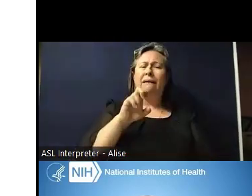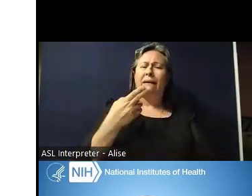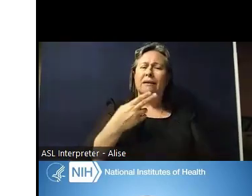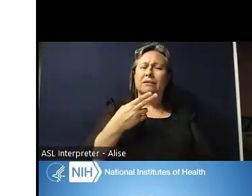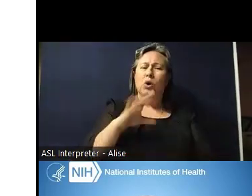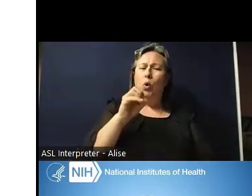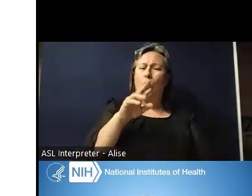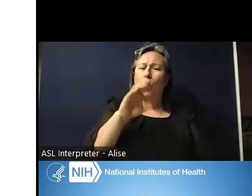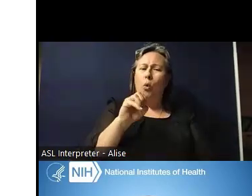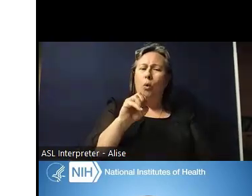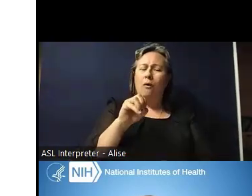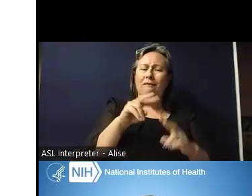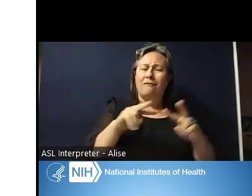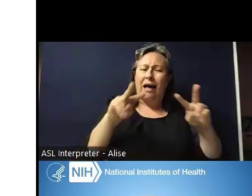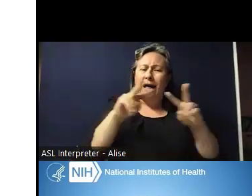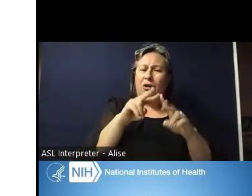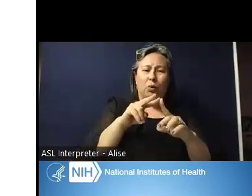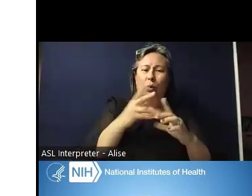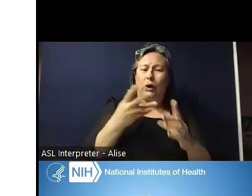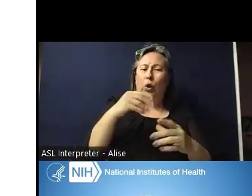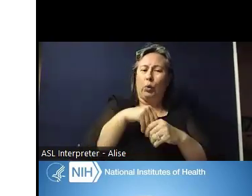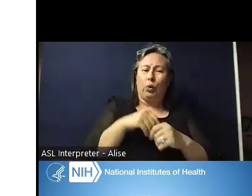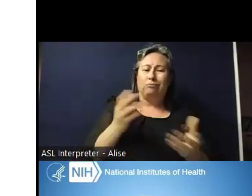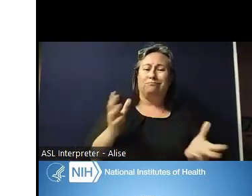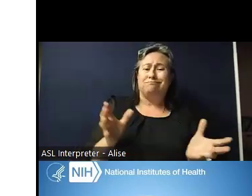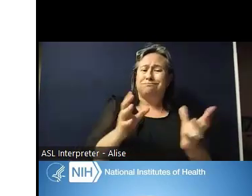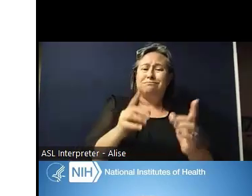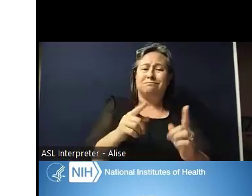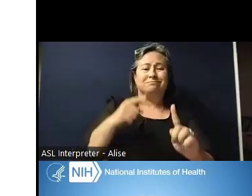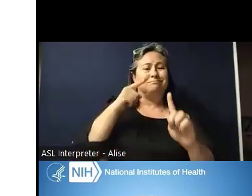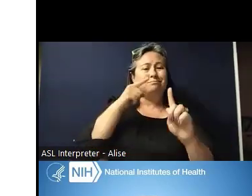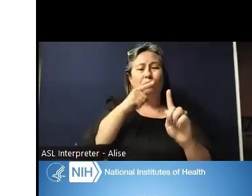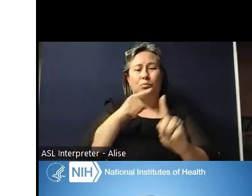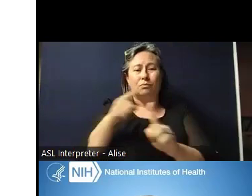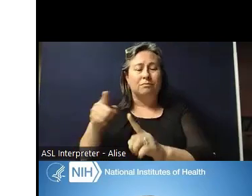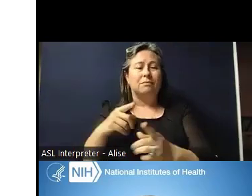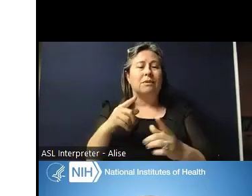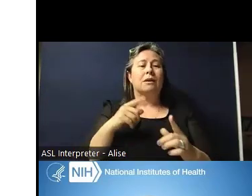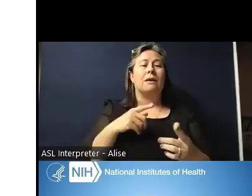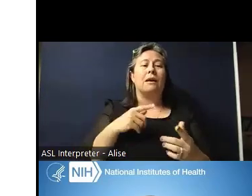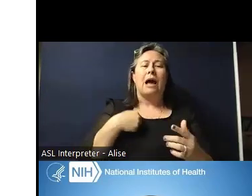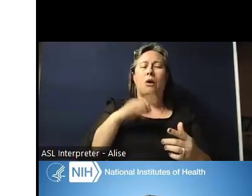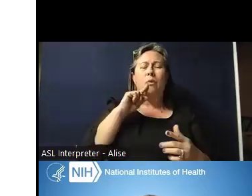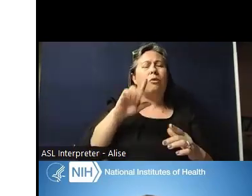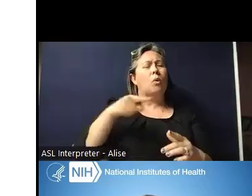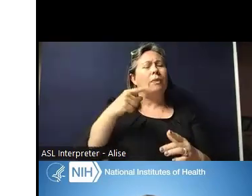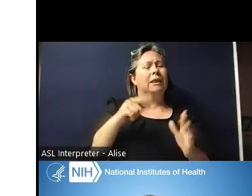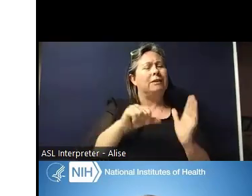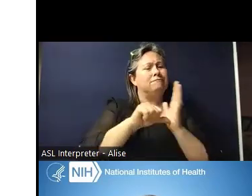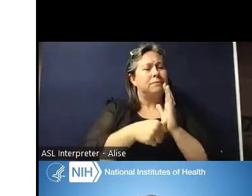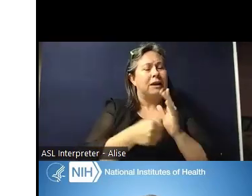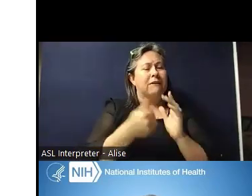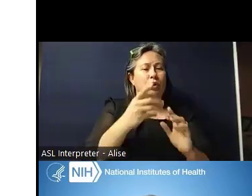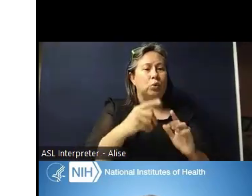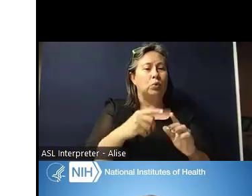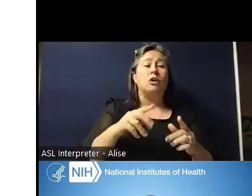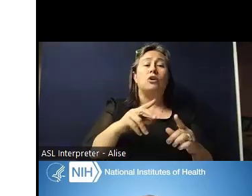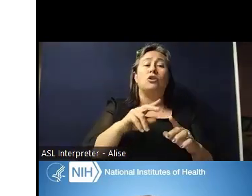promoting the following principles, but I will only highlight a few, transparency, honesty,